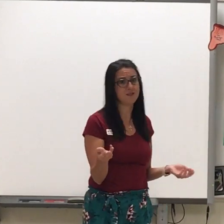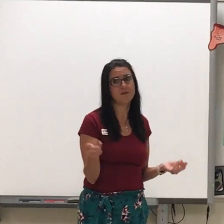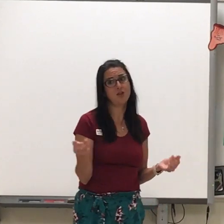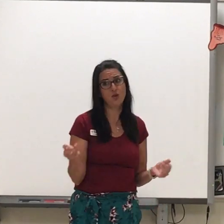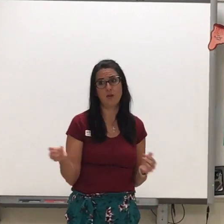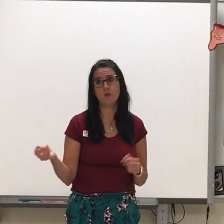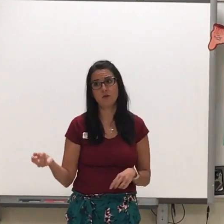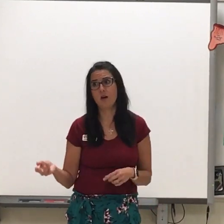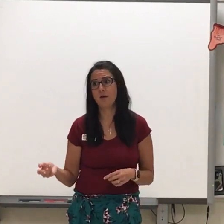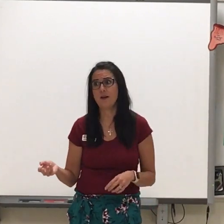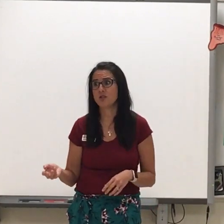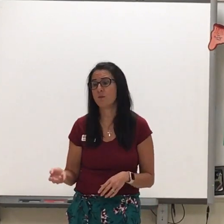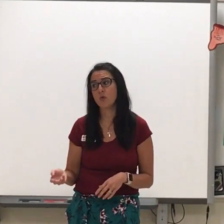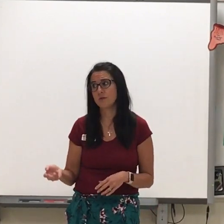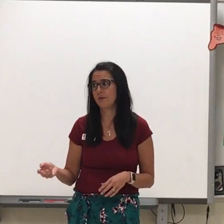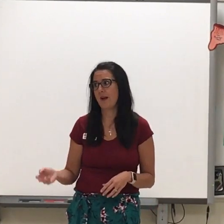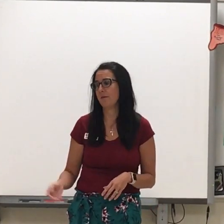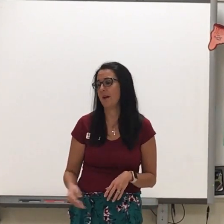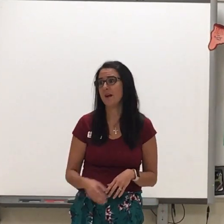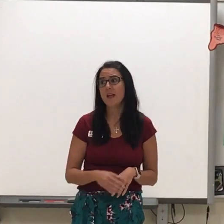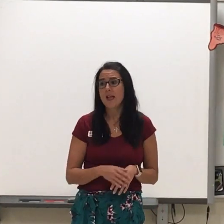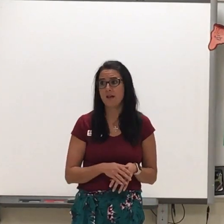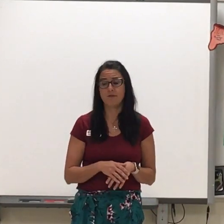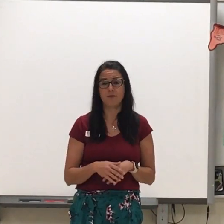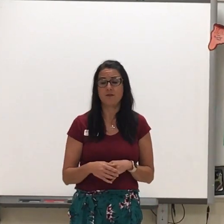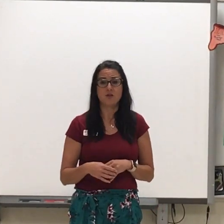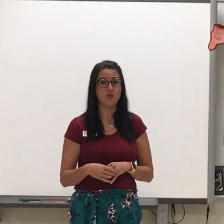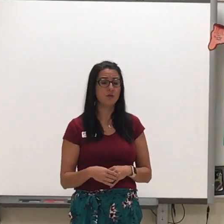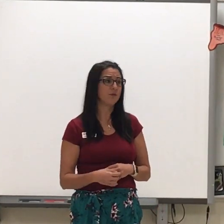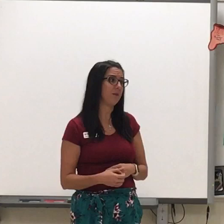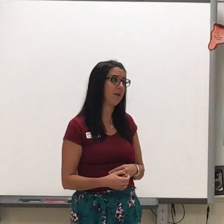unit we're talking about sports vocabulary and for two or three weeks